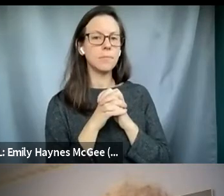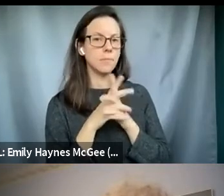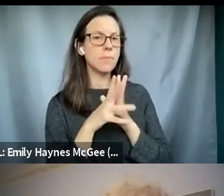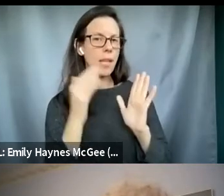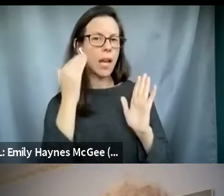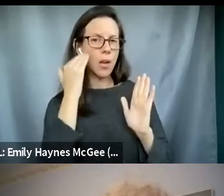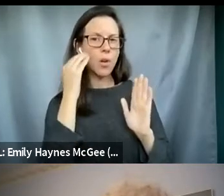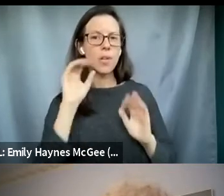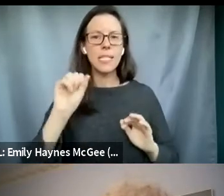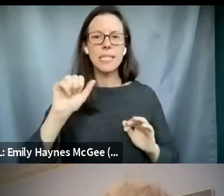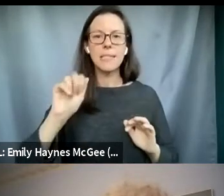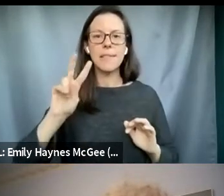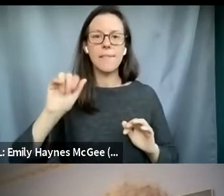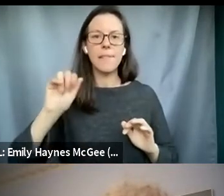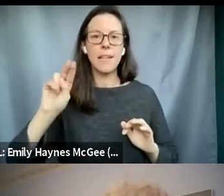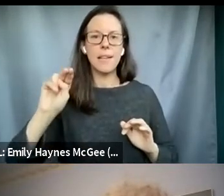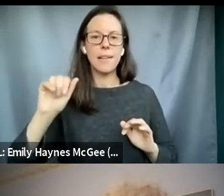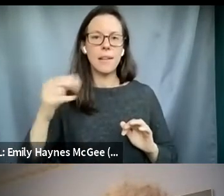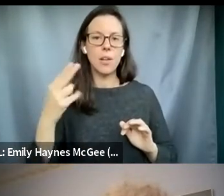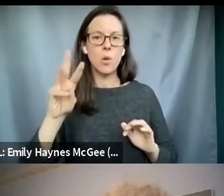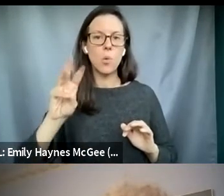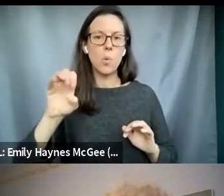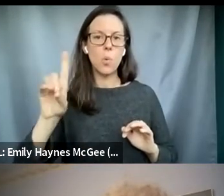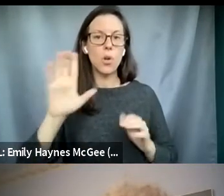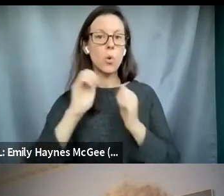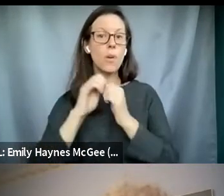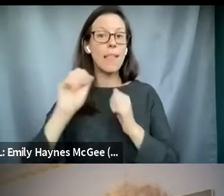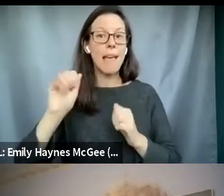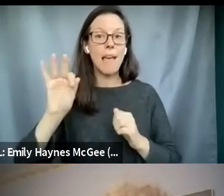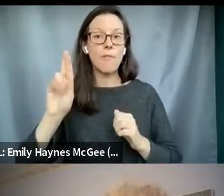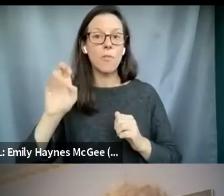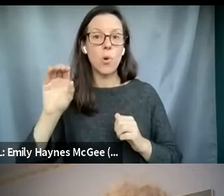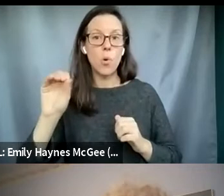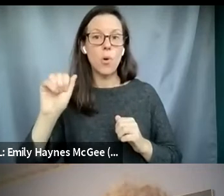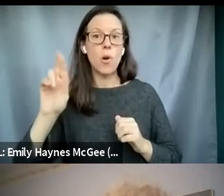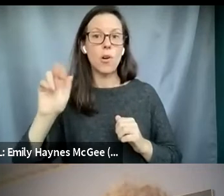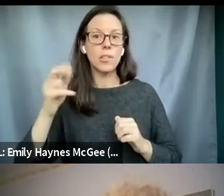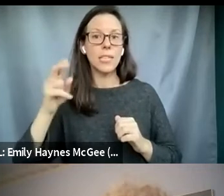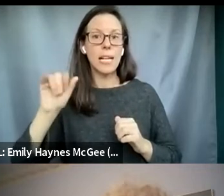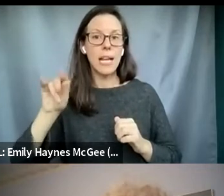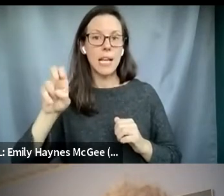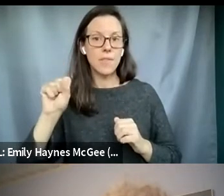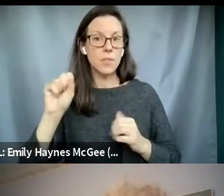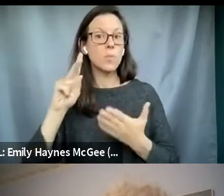did, that's on the list or on the list that I just the website I just sent.